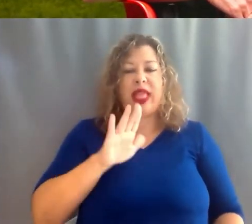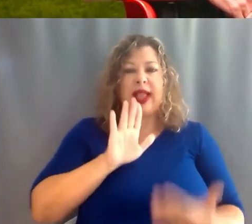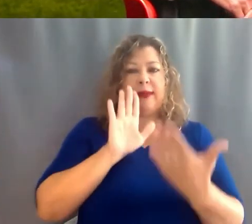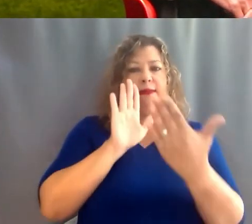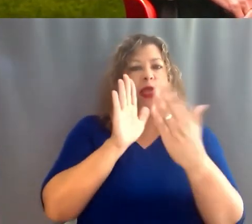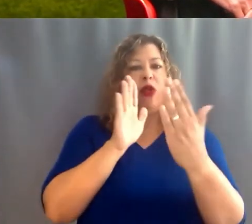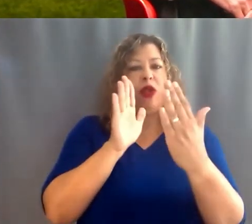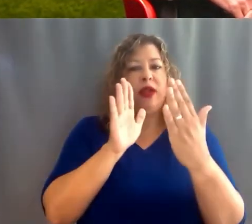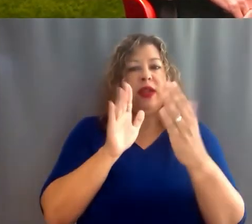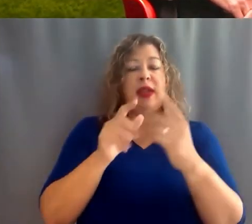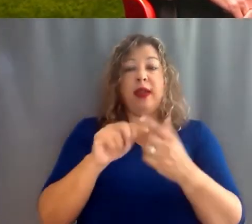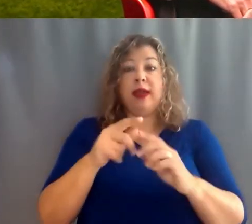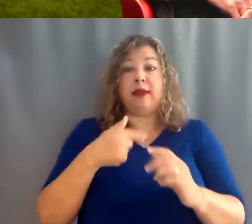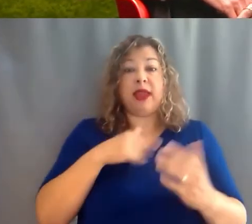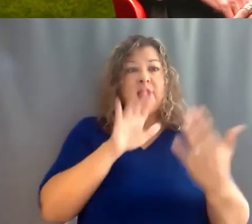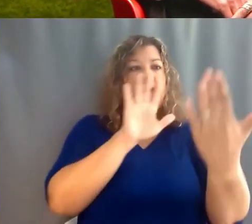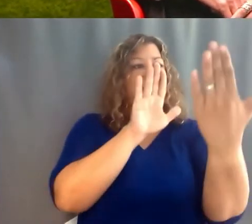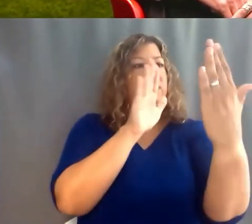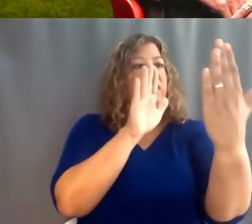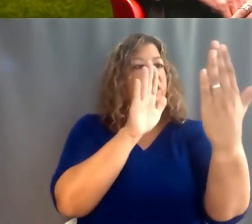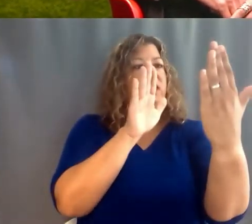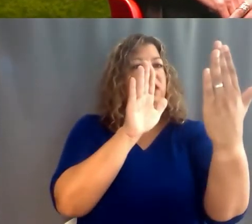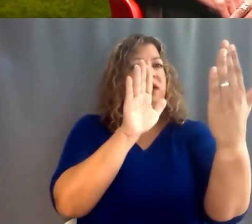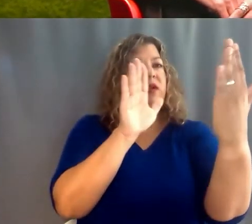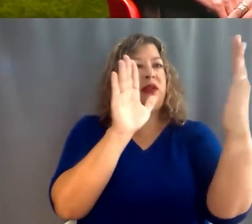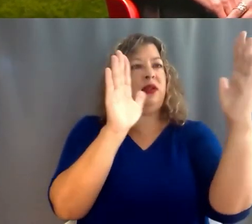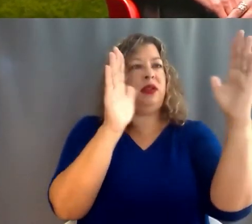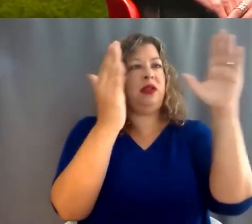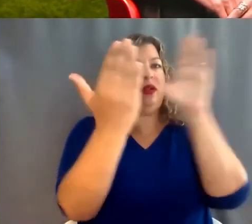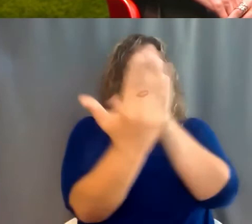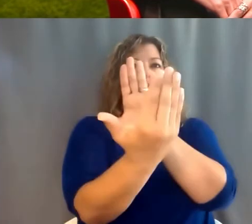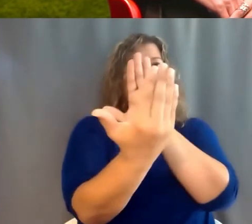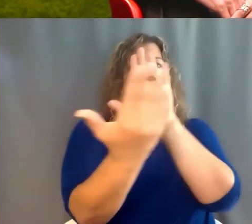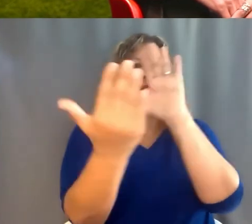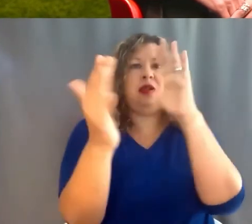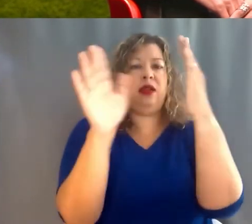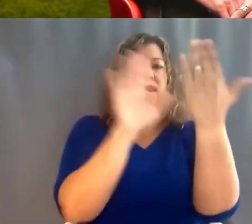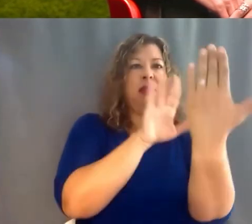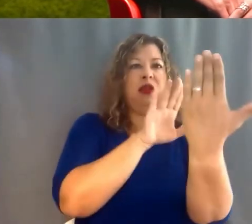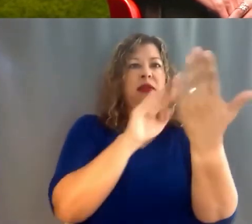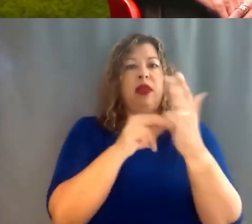create in front of them. So in this instance, students write all over the floor. They leave the classroom.